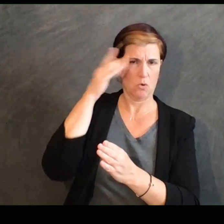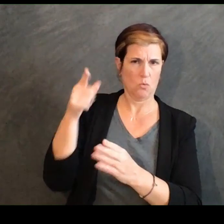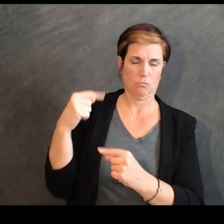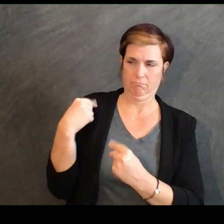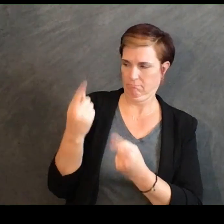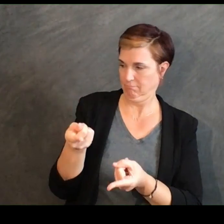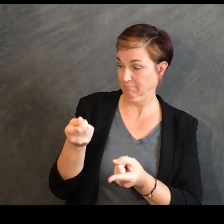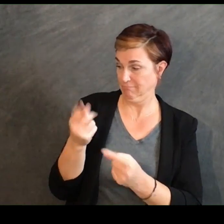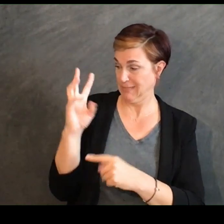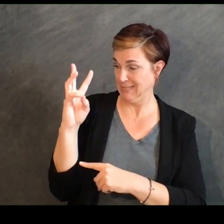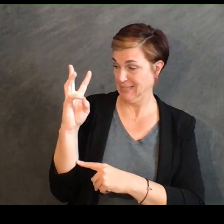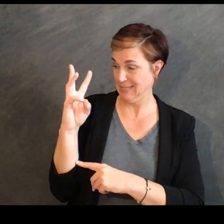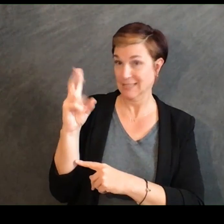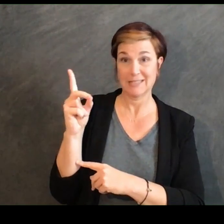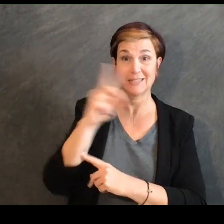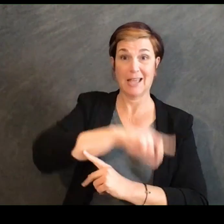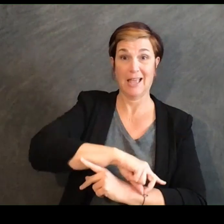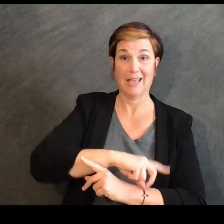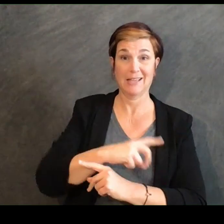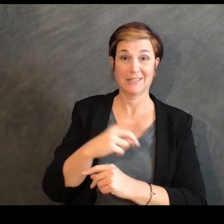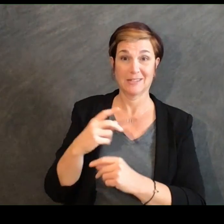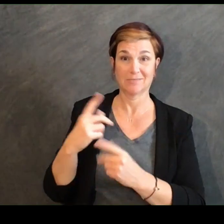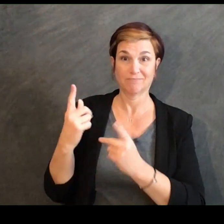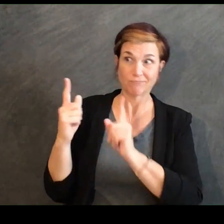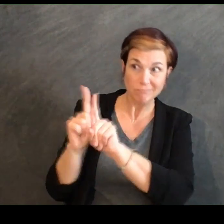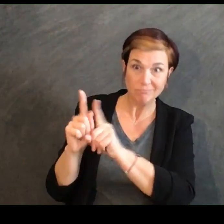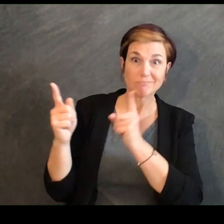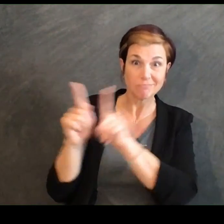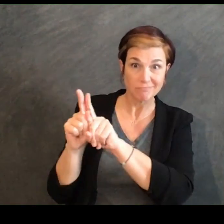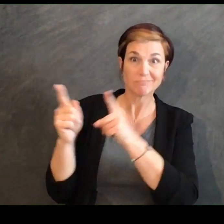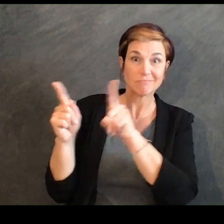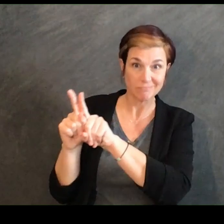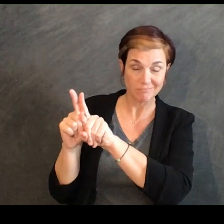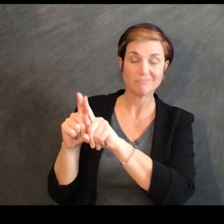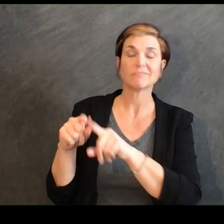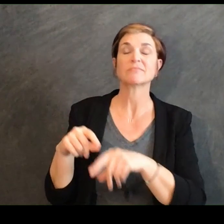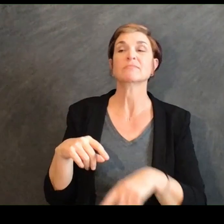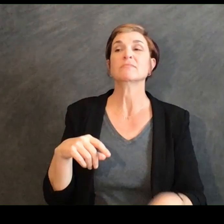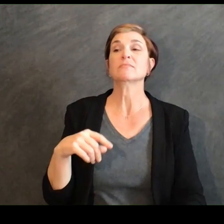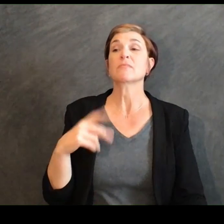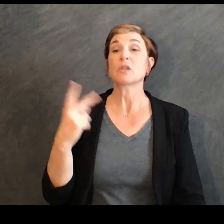and what we've done is we built something that was very old very old